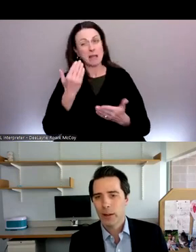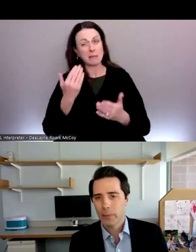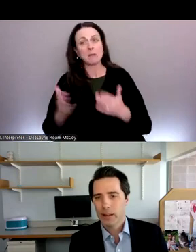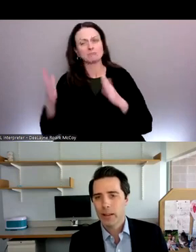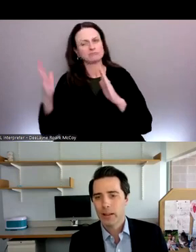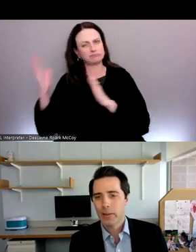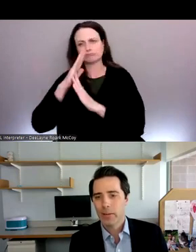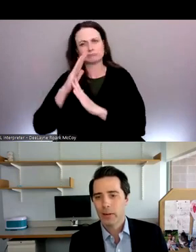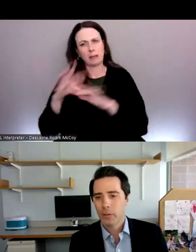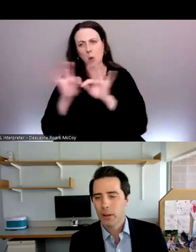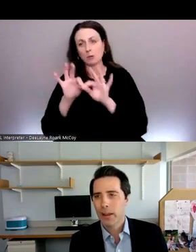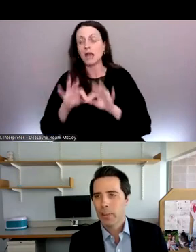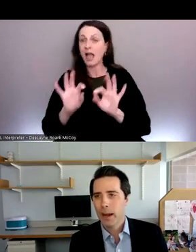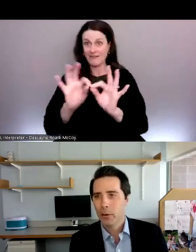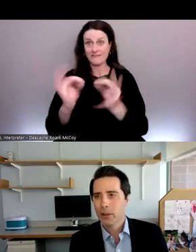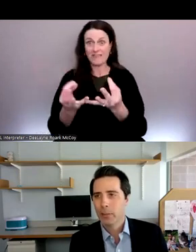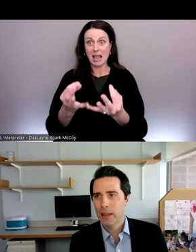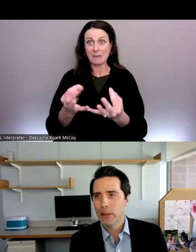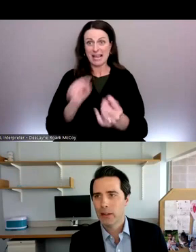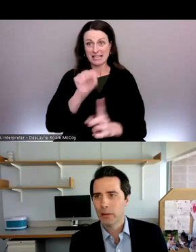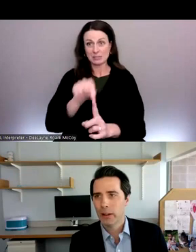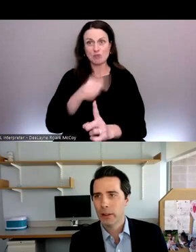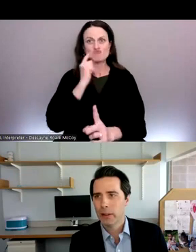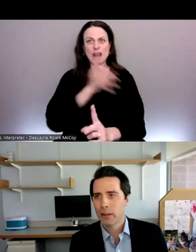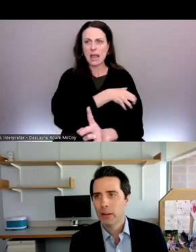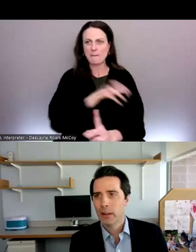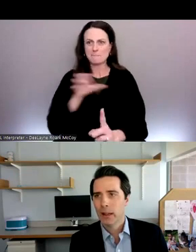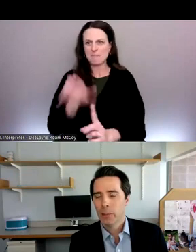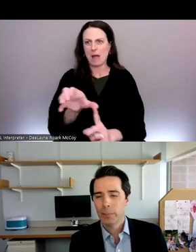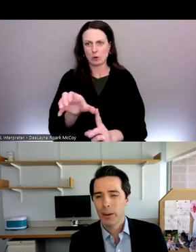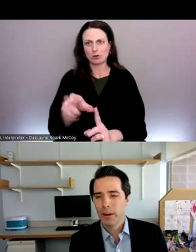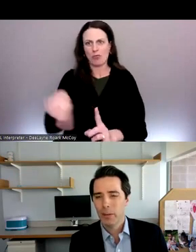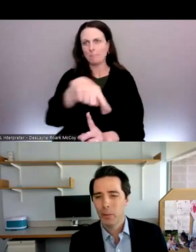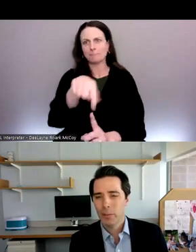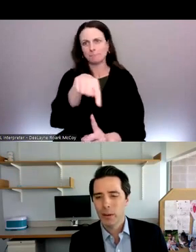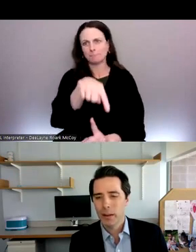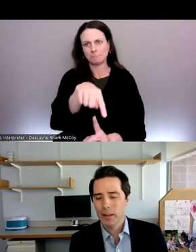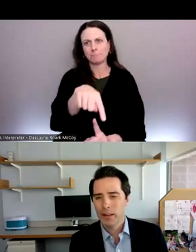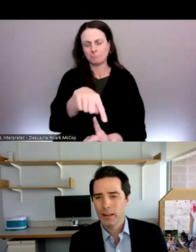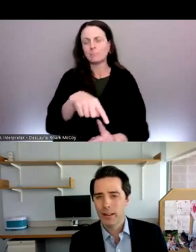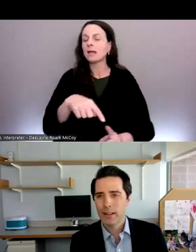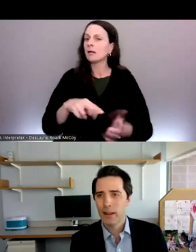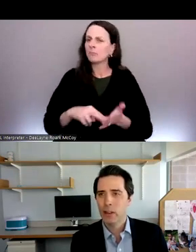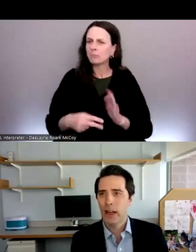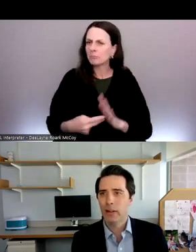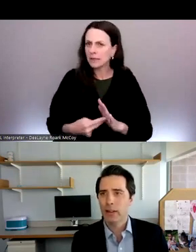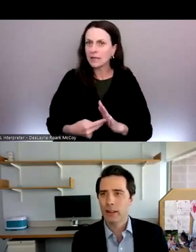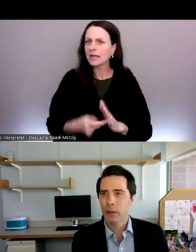families is it really empowers the patients and the families and but what I